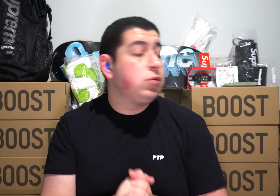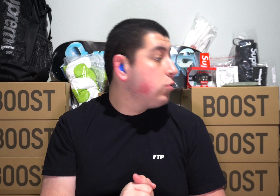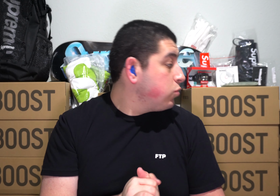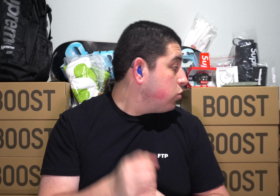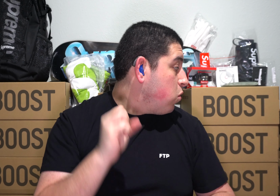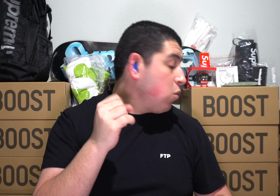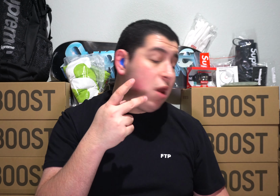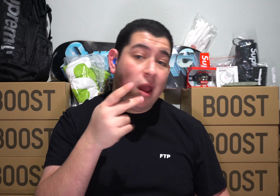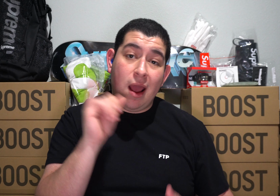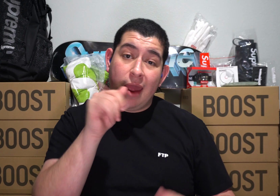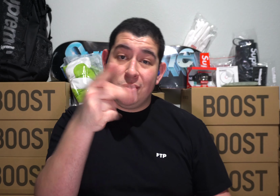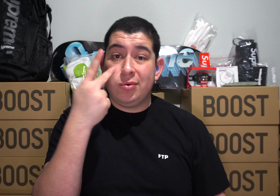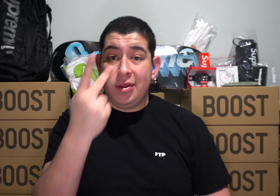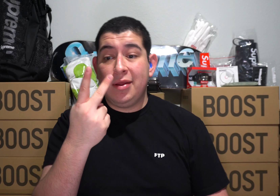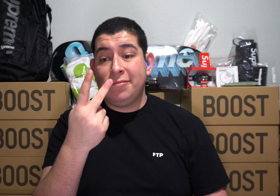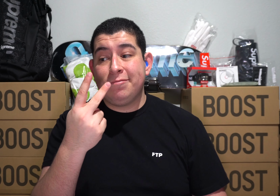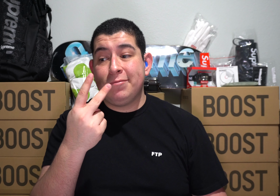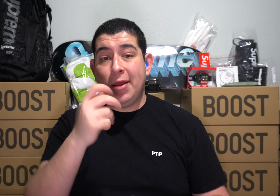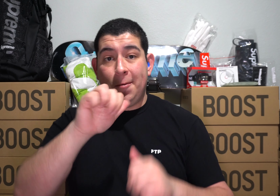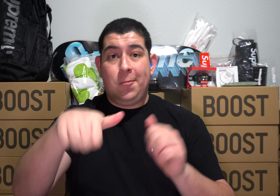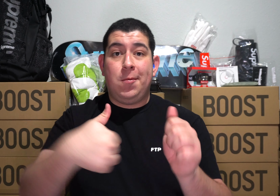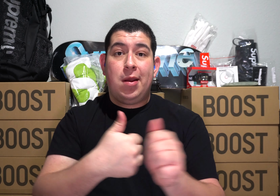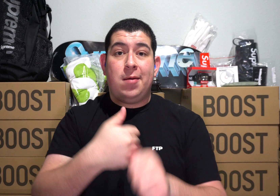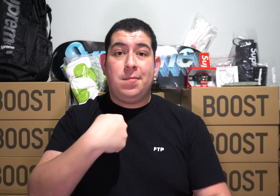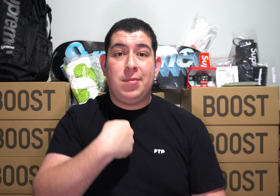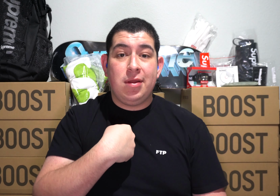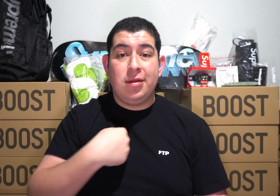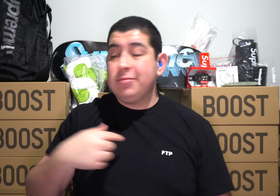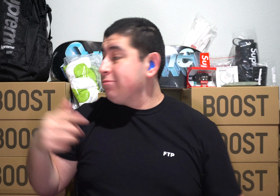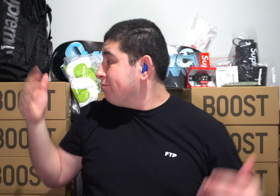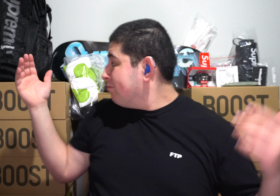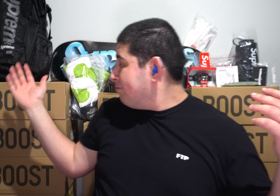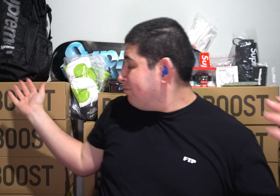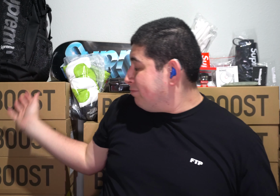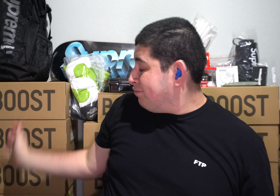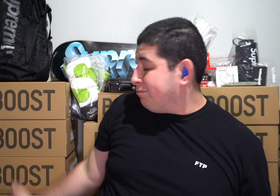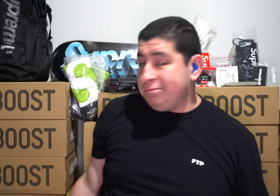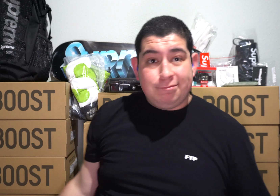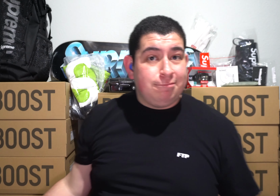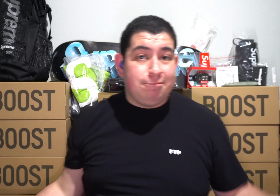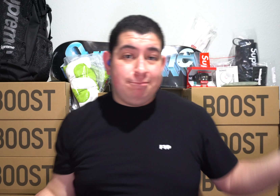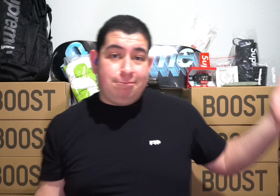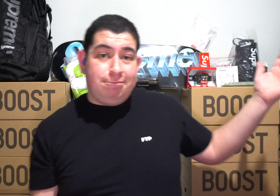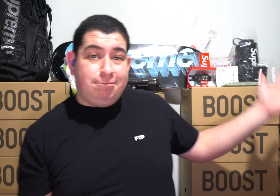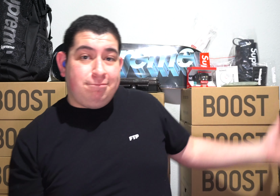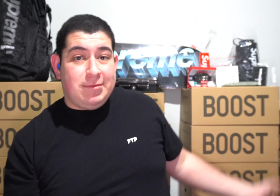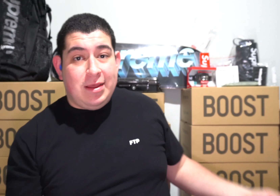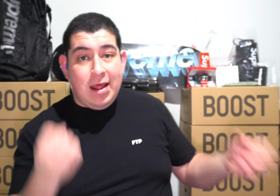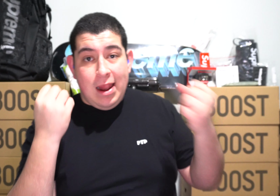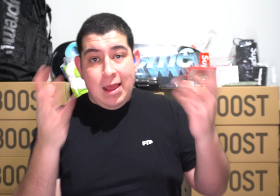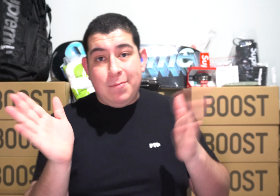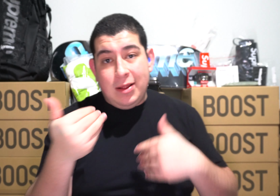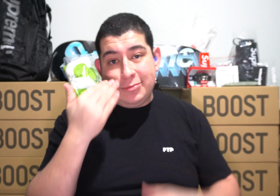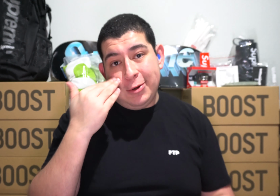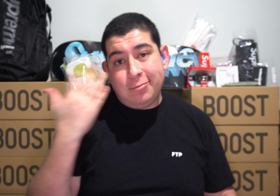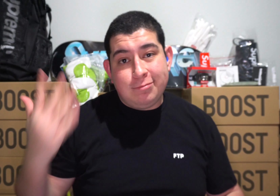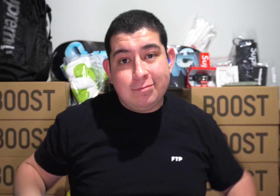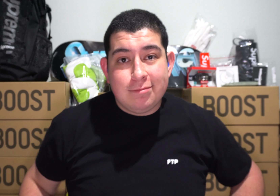As you can see a lot of box behind me. Many boxes, you know.